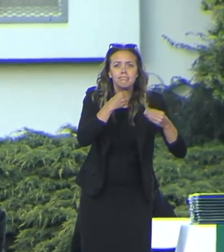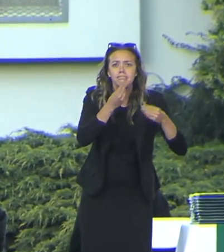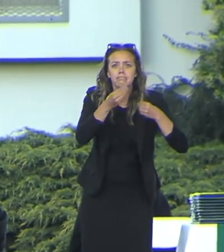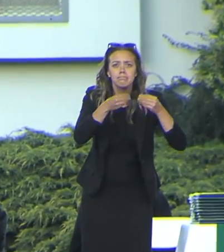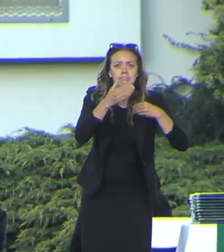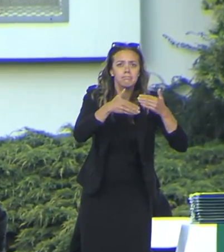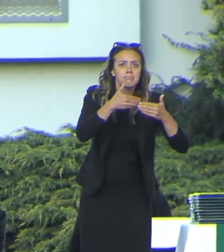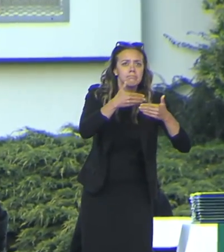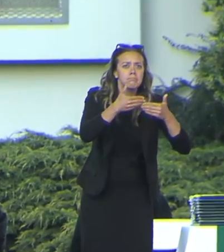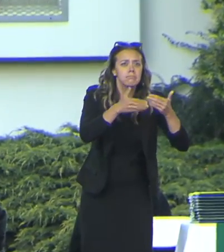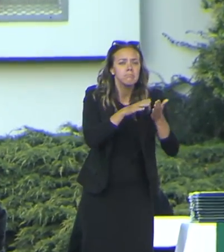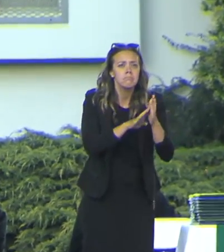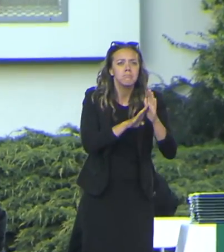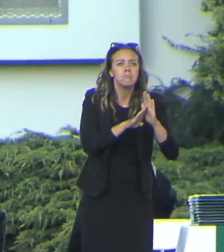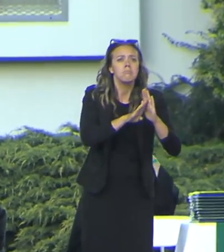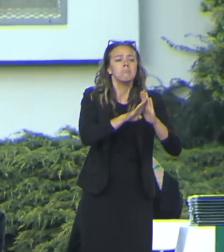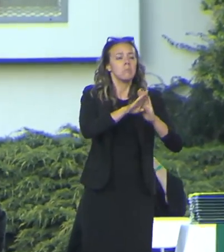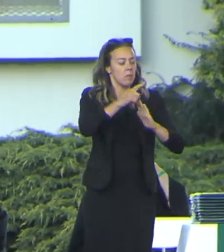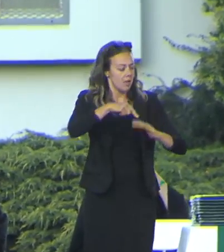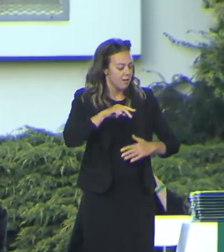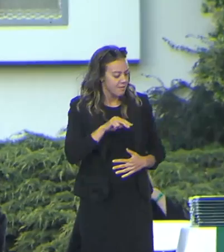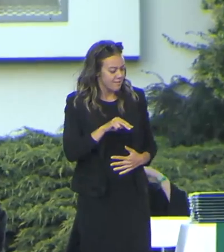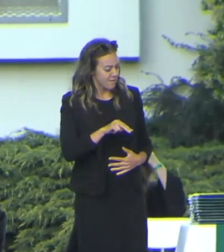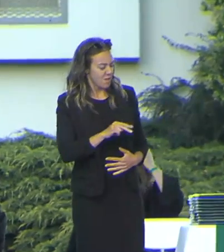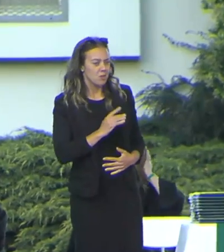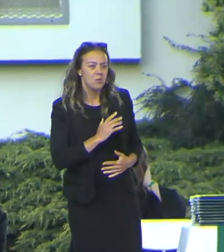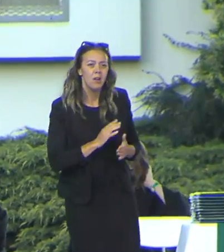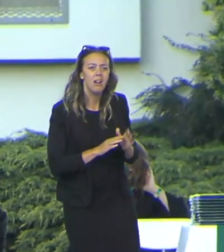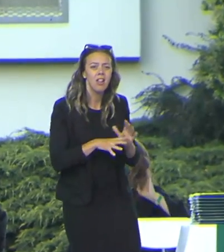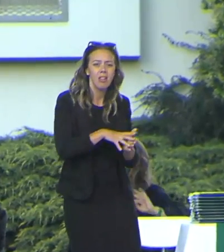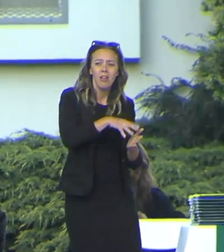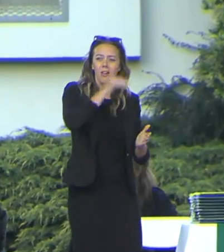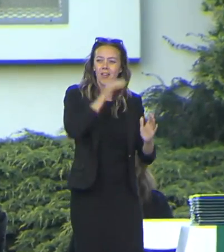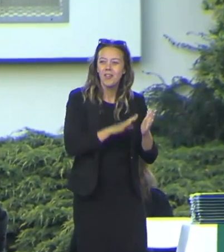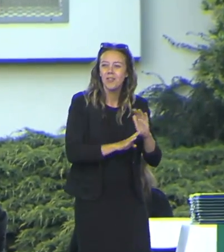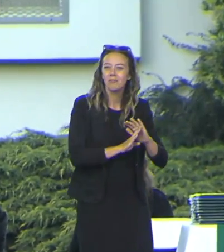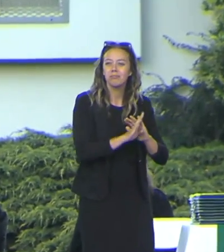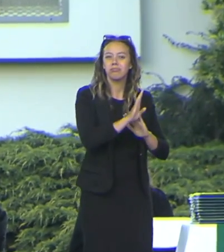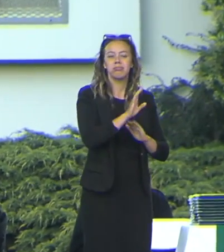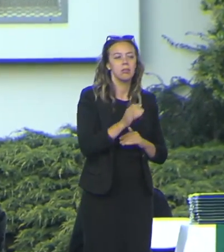of development and they've come to appreciate the foundation of the butterfly’s beauty